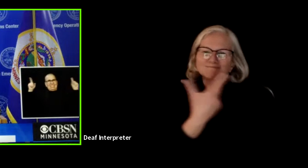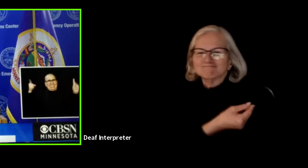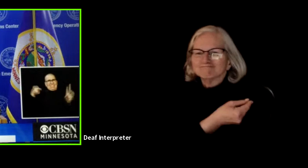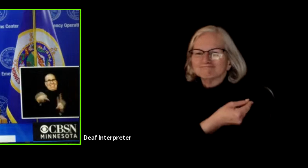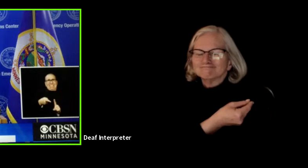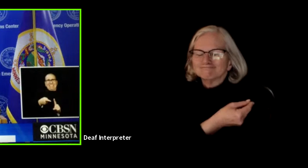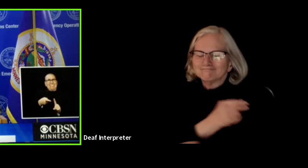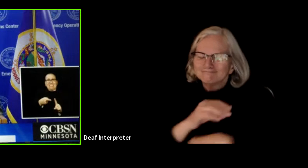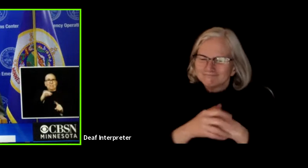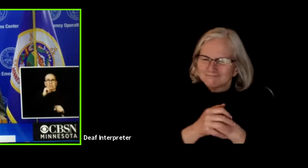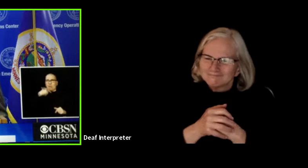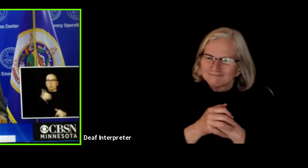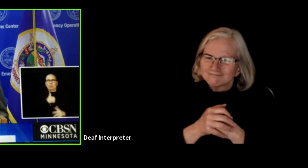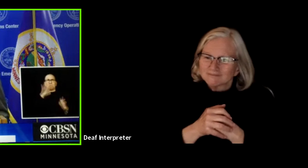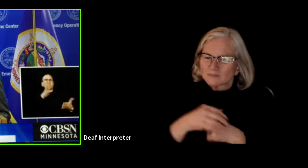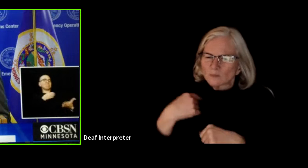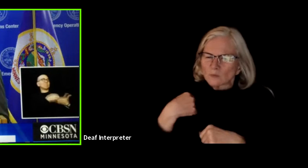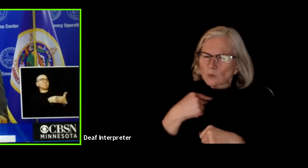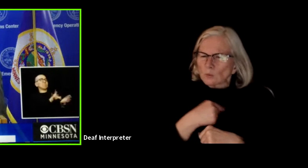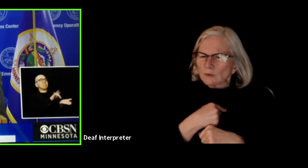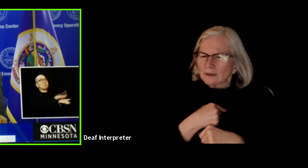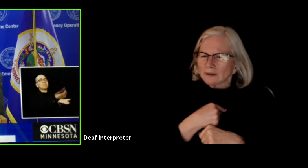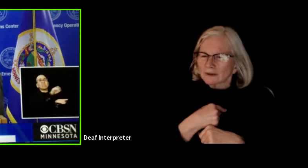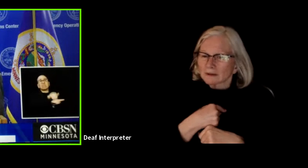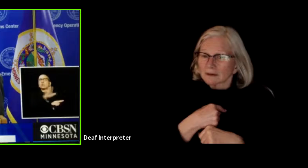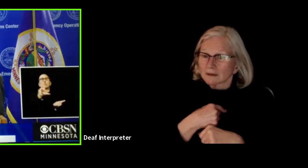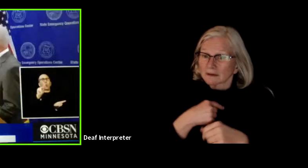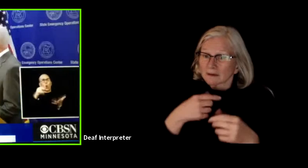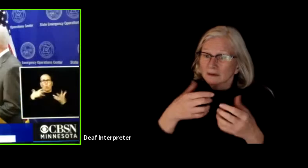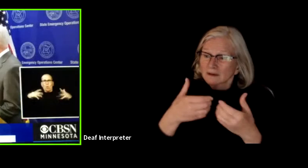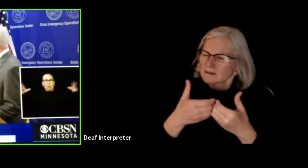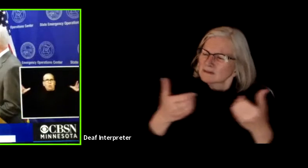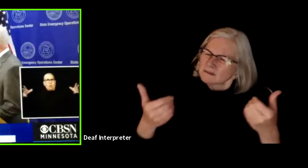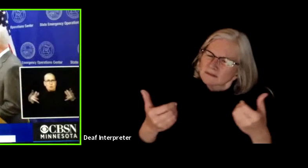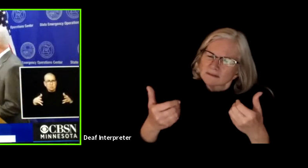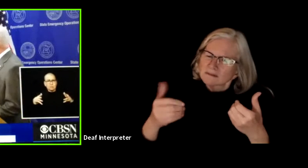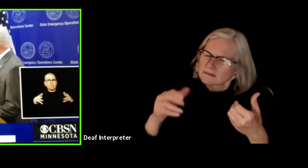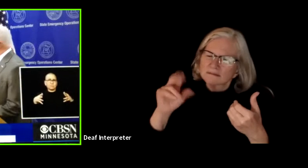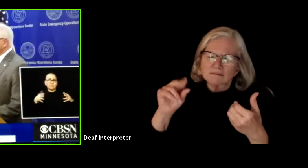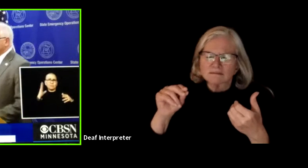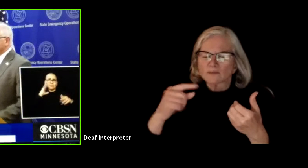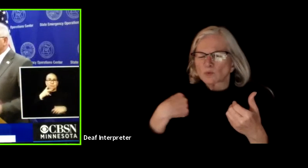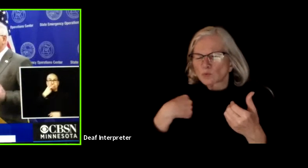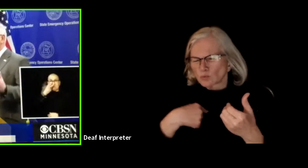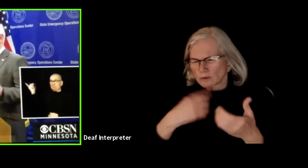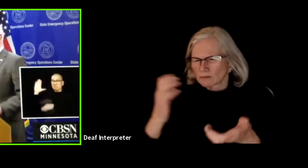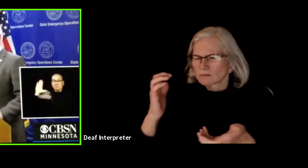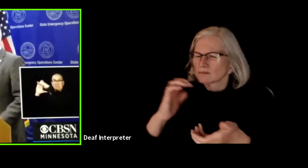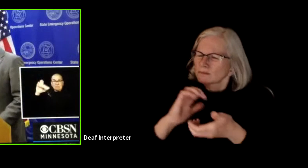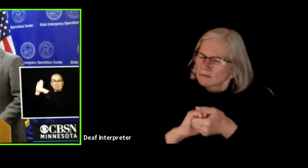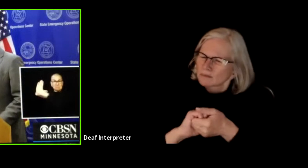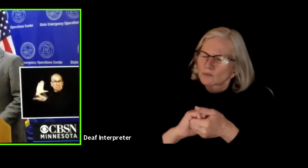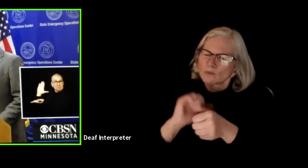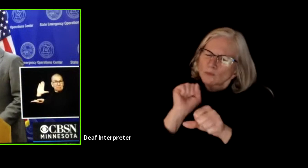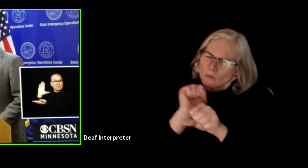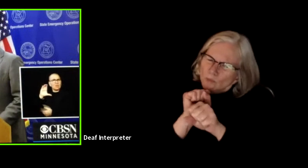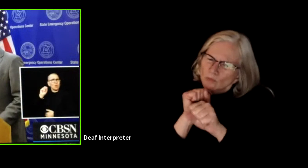TOGETHER AND I JUST WANT TO NOTE WITH COVID-19, SOME OF THE ANNOUNCEMENTS WE'RE GOING TO MAKE, THERE'S REASONS TO BE OPTIMISTIC AROUND THIS ISSUE.